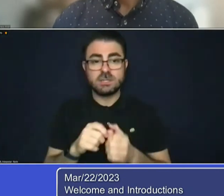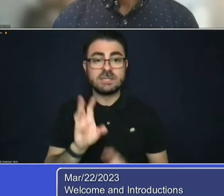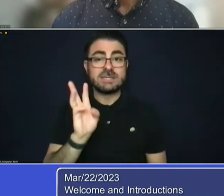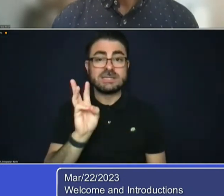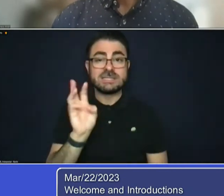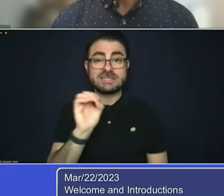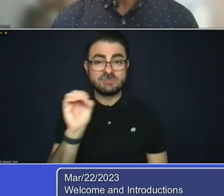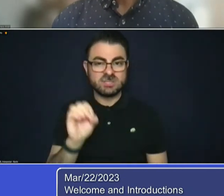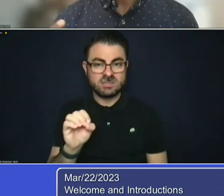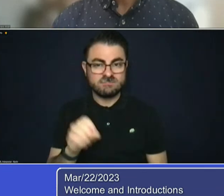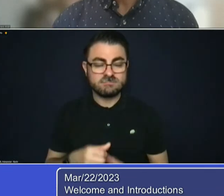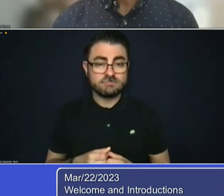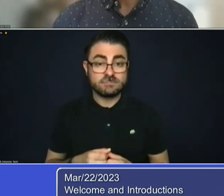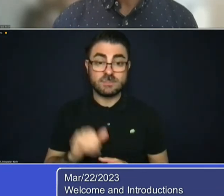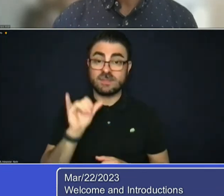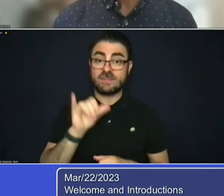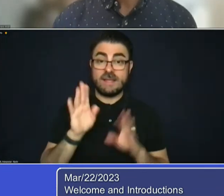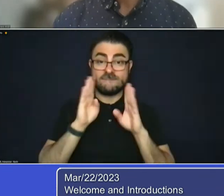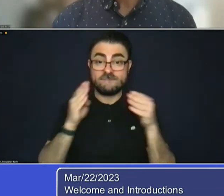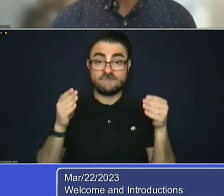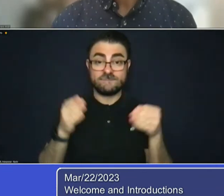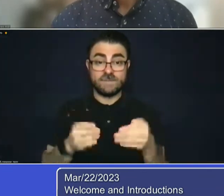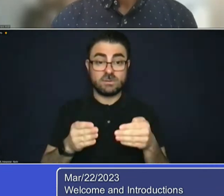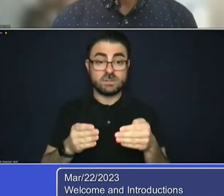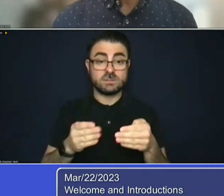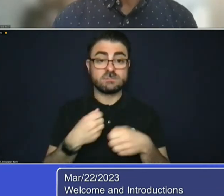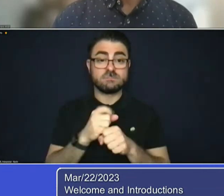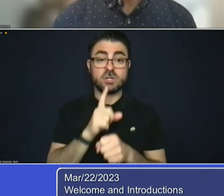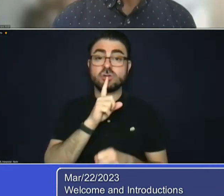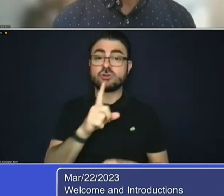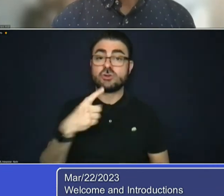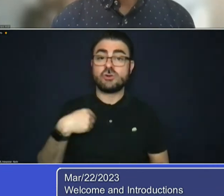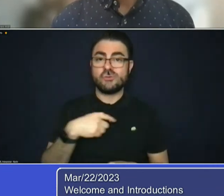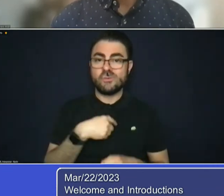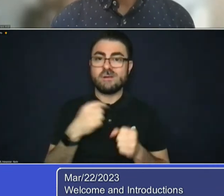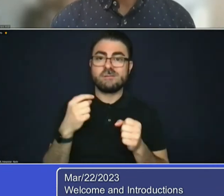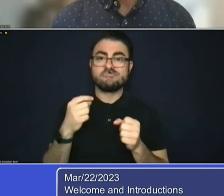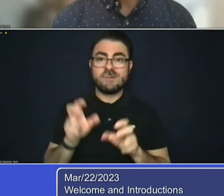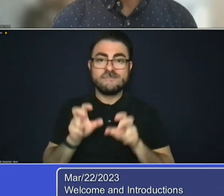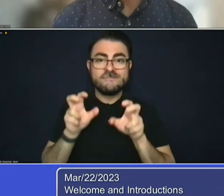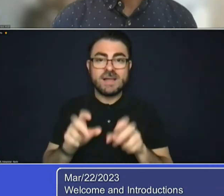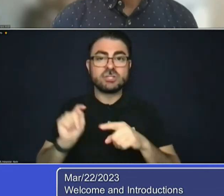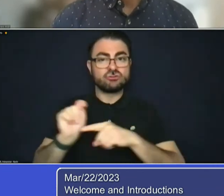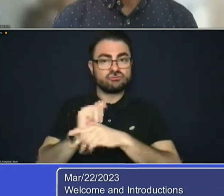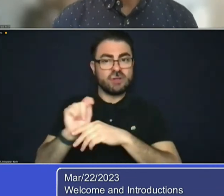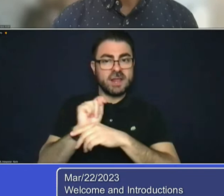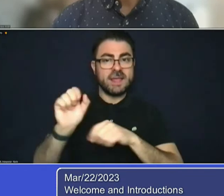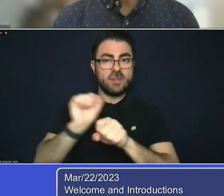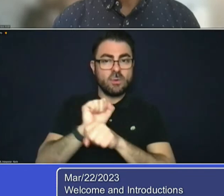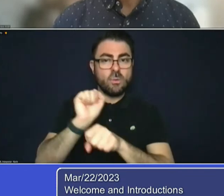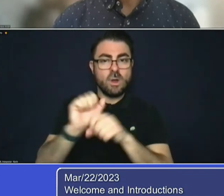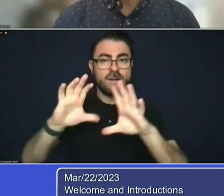THE NEXT IS CLIMATE JOBS, 6%. THAT IS FOCUSED ON MAKING SURE